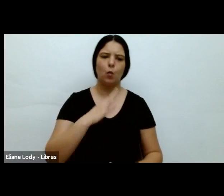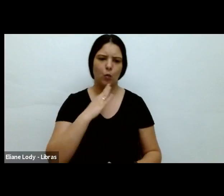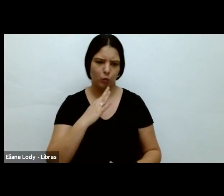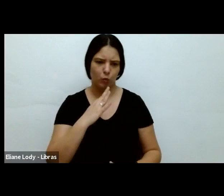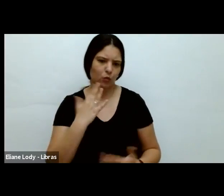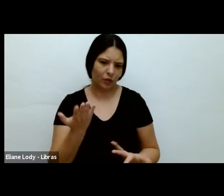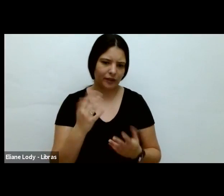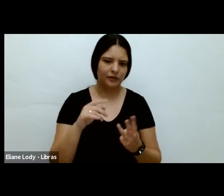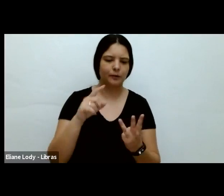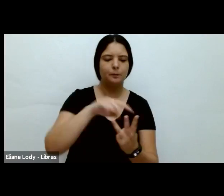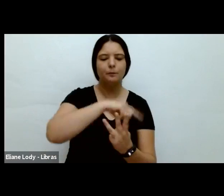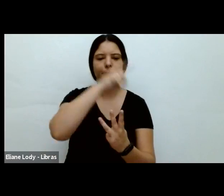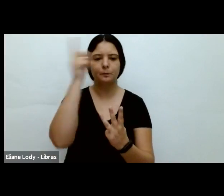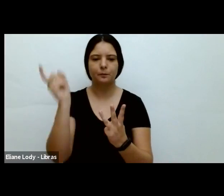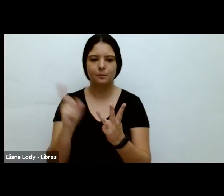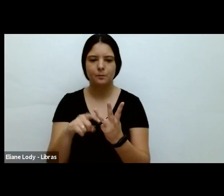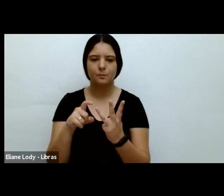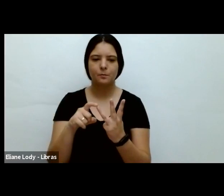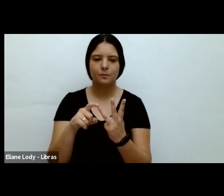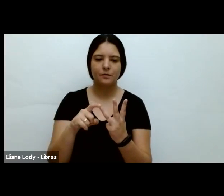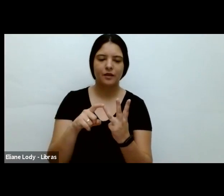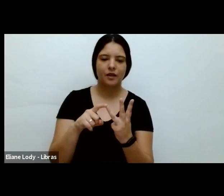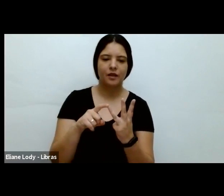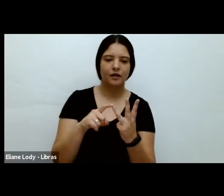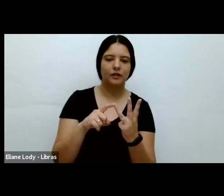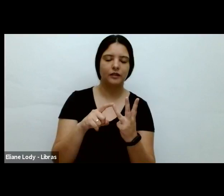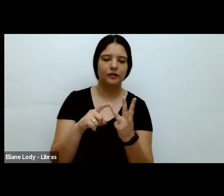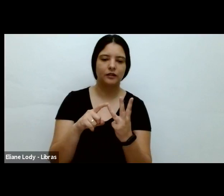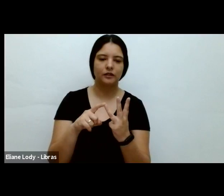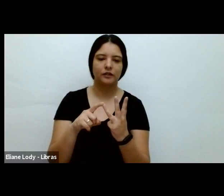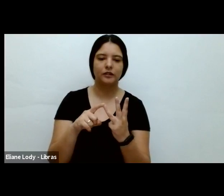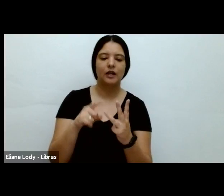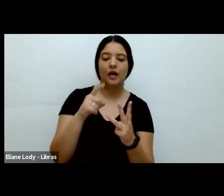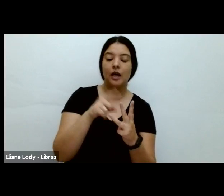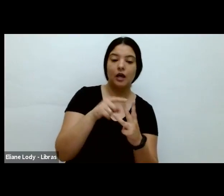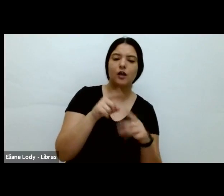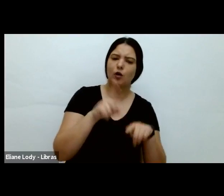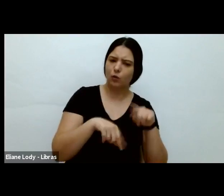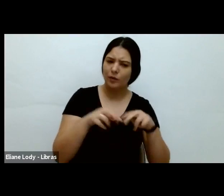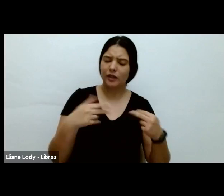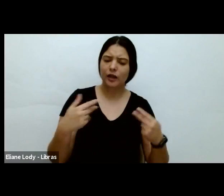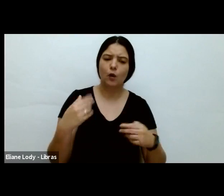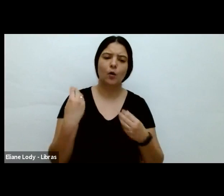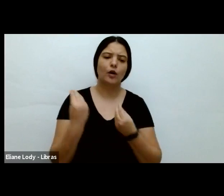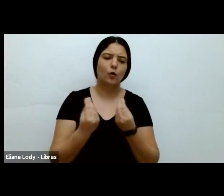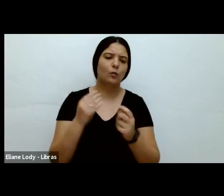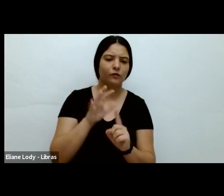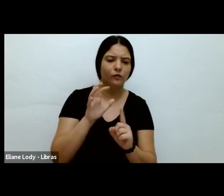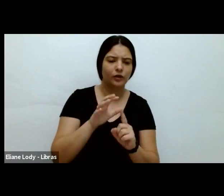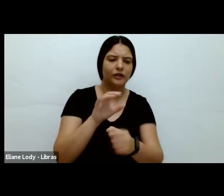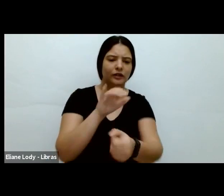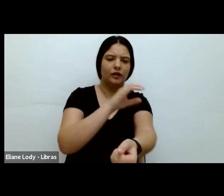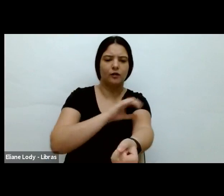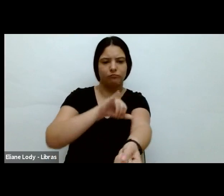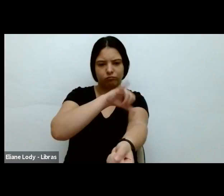effects of. Cheetos tunnel need Cheetos tunnel, and its effect to the college thoroughly to the cholesterol Wi Fi to the college thoroughly. And finally, they're more